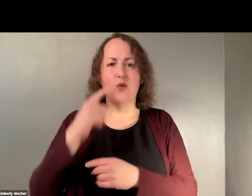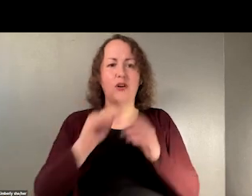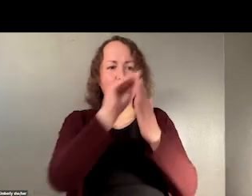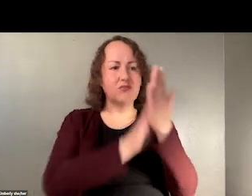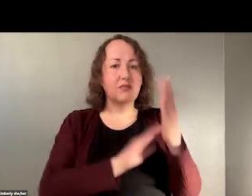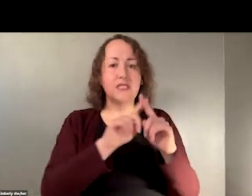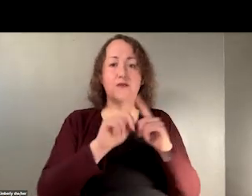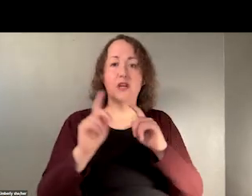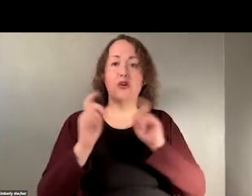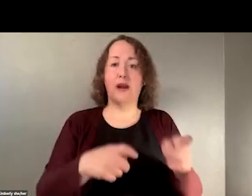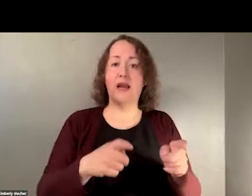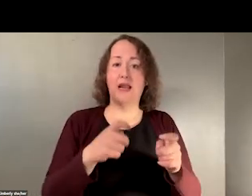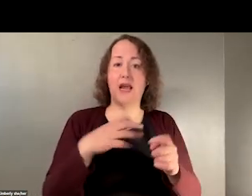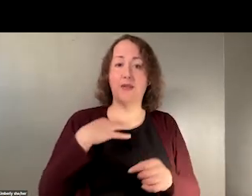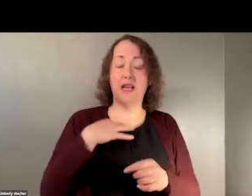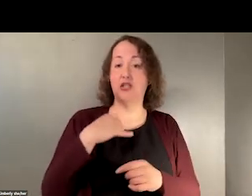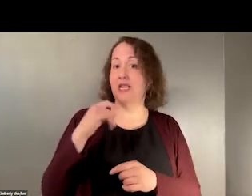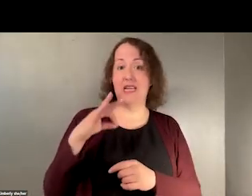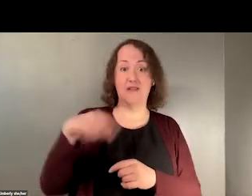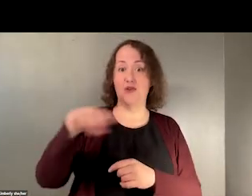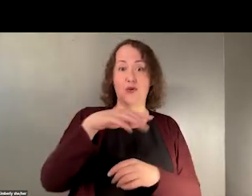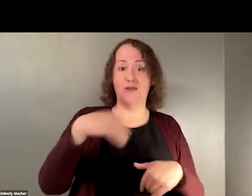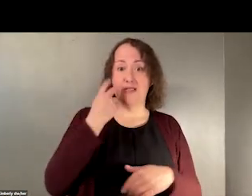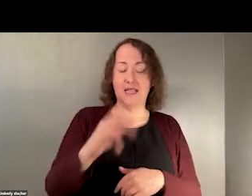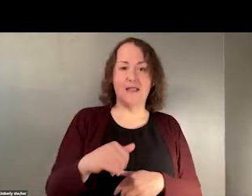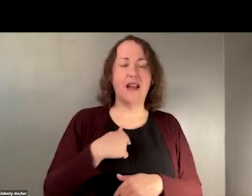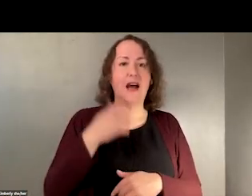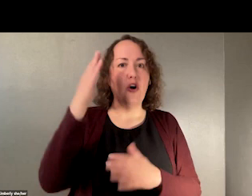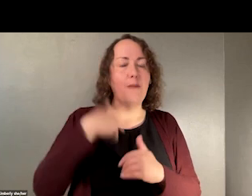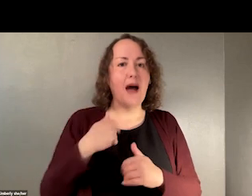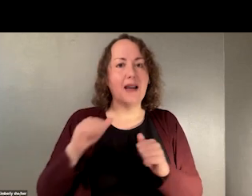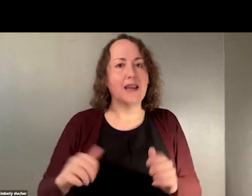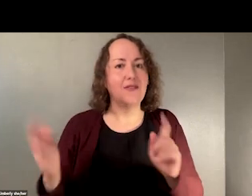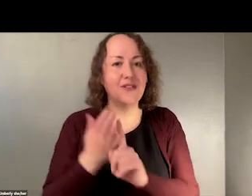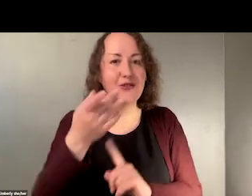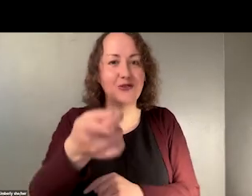And, if not, I hope I make a great case on how SciENcv can be a boon